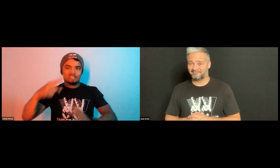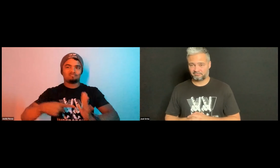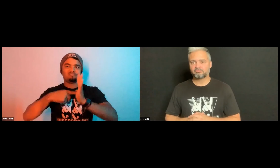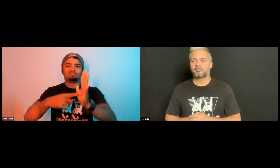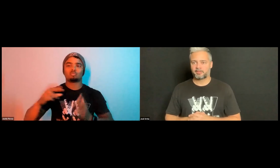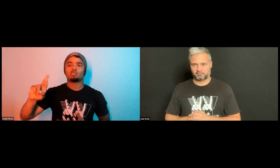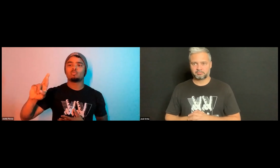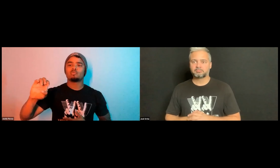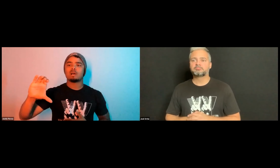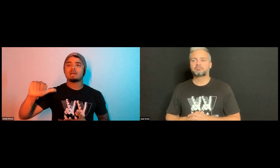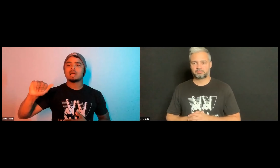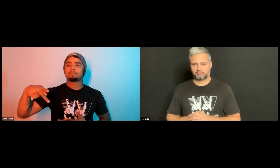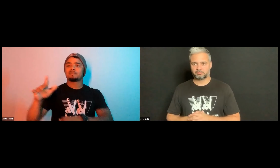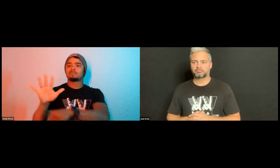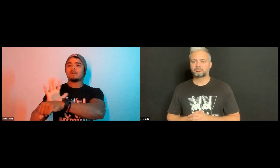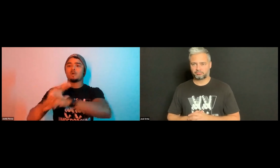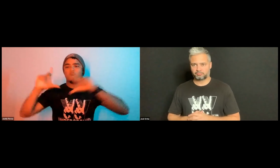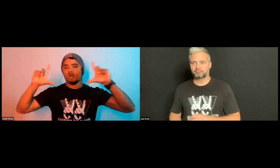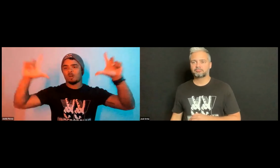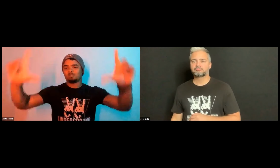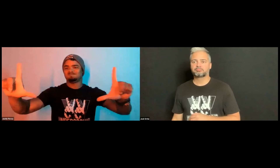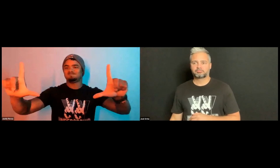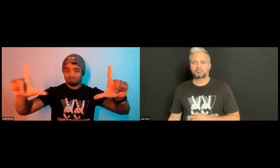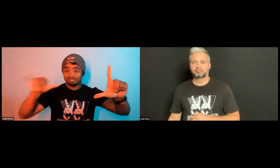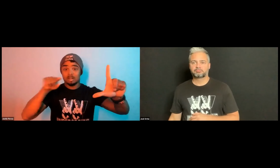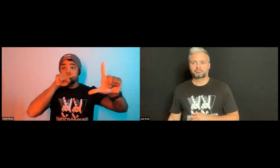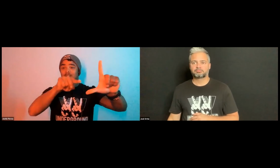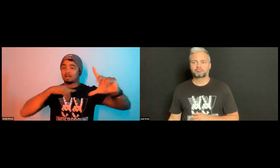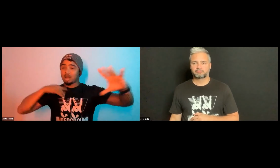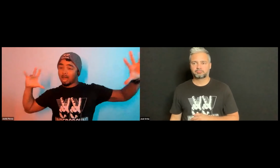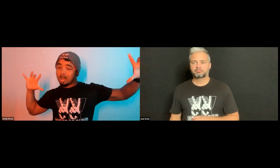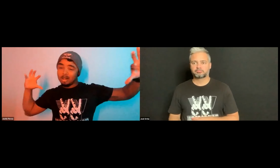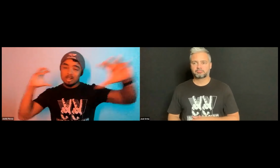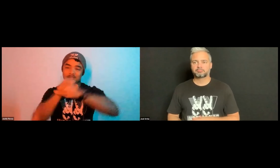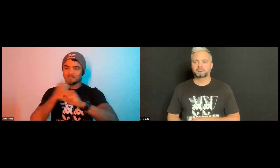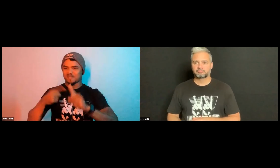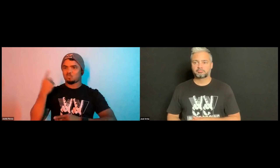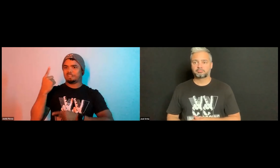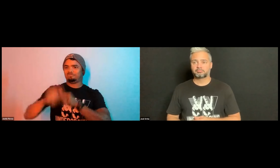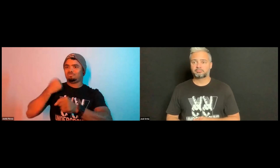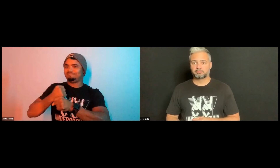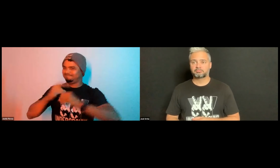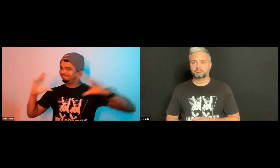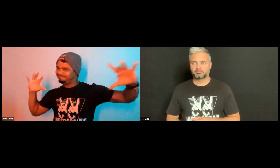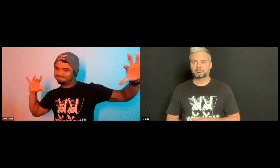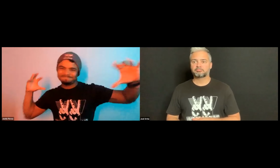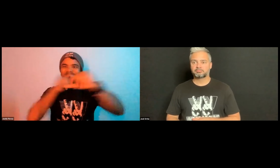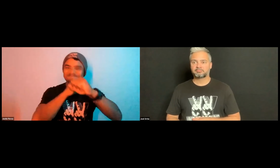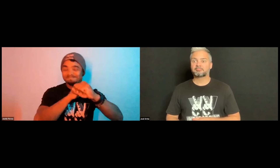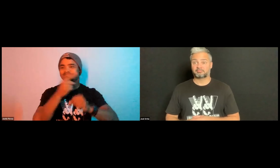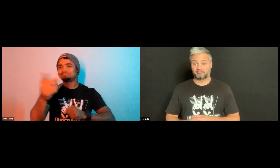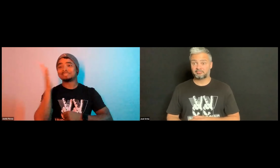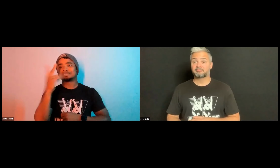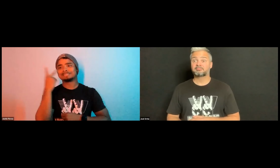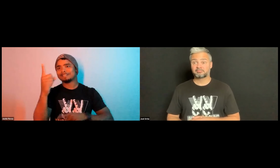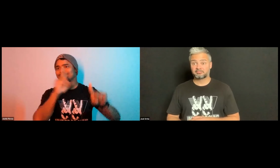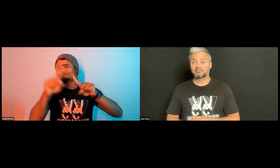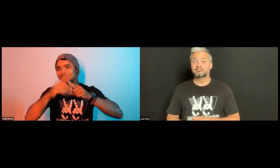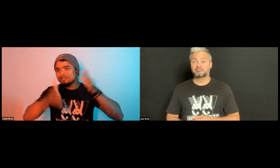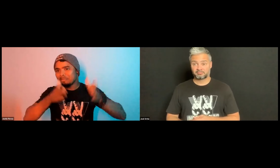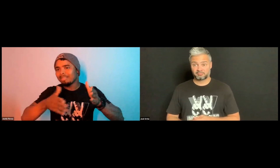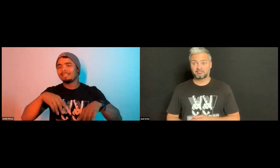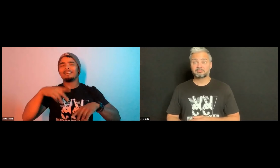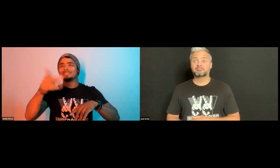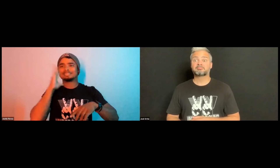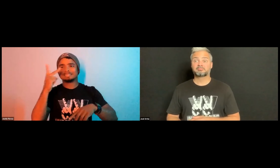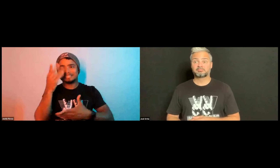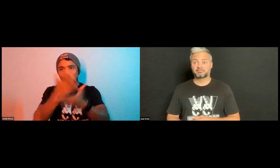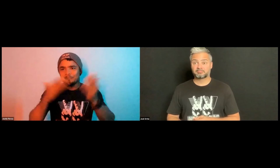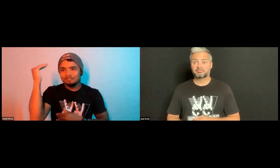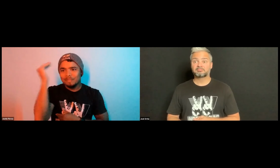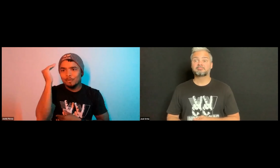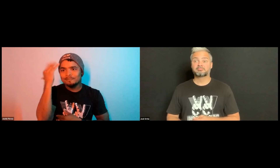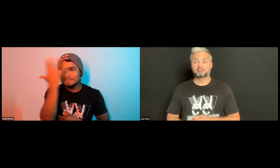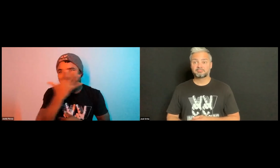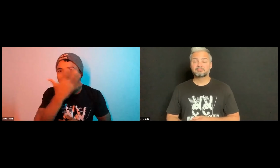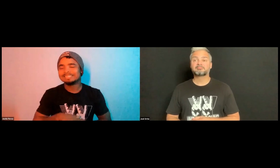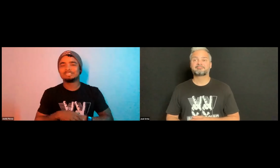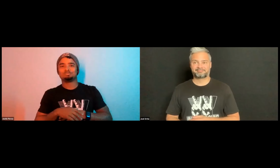I'd like to go ahead and recap a little bit on what we've been busy doing for the entire year with Visual Vernacular.